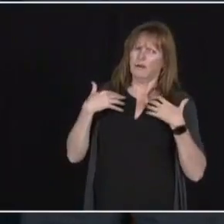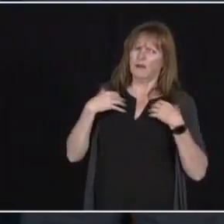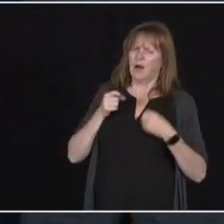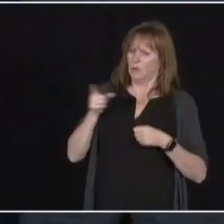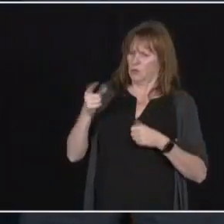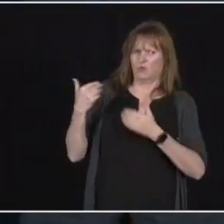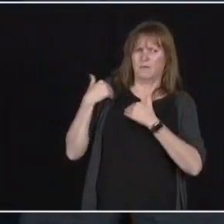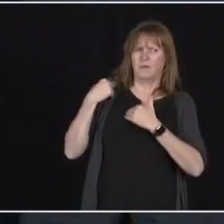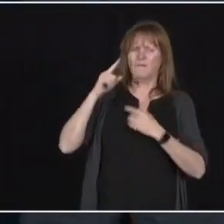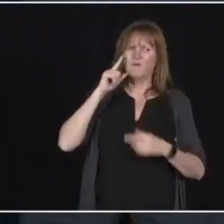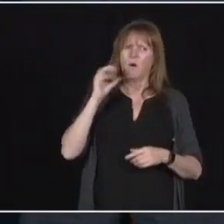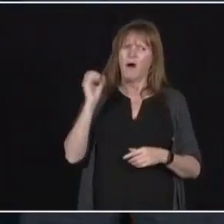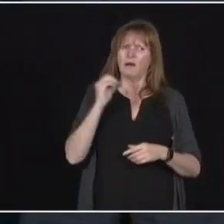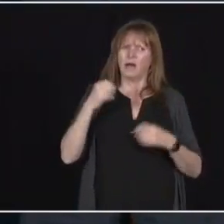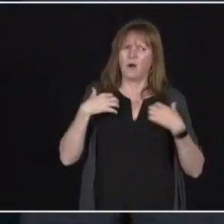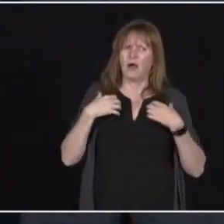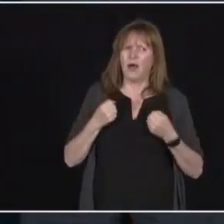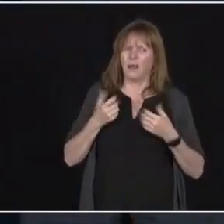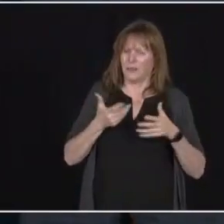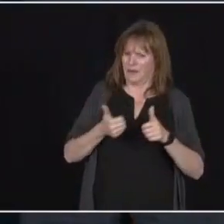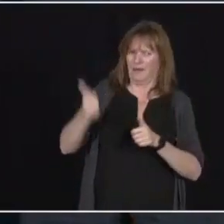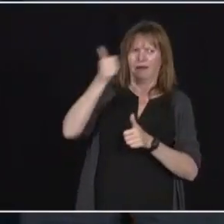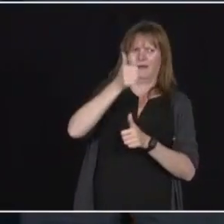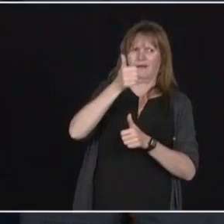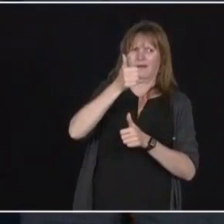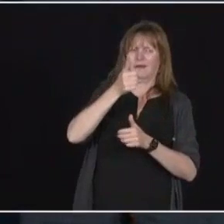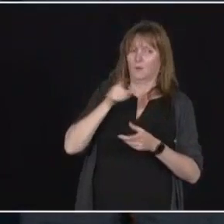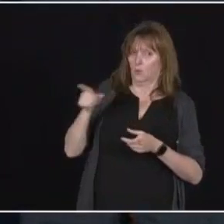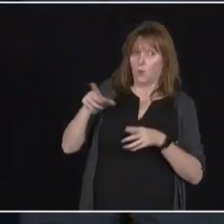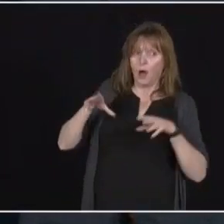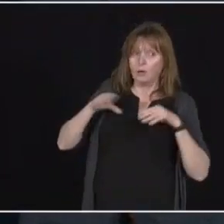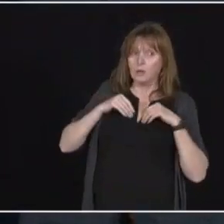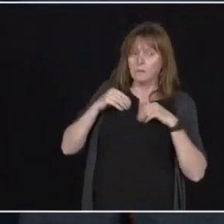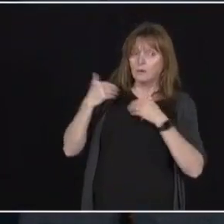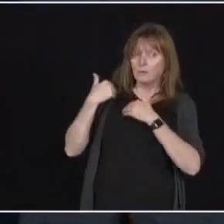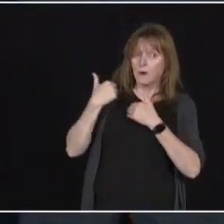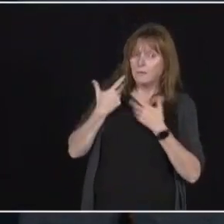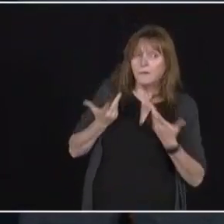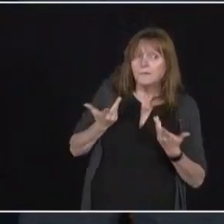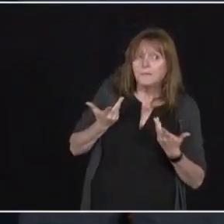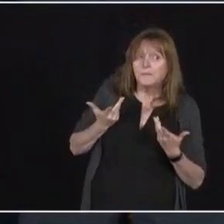and what happened. Well, there are a combination of factors